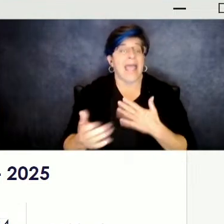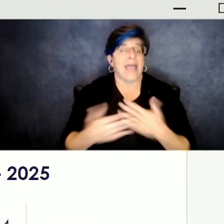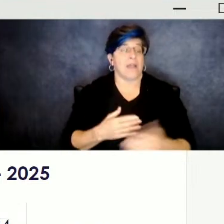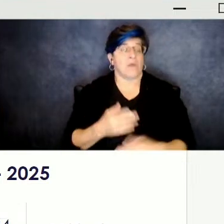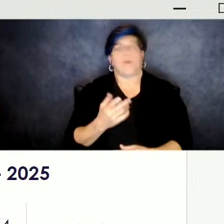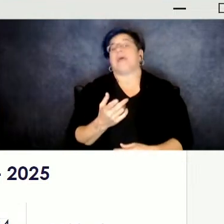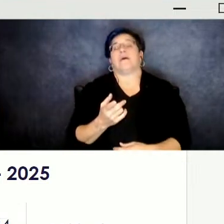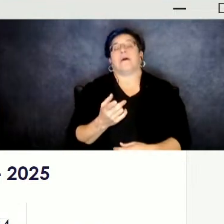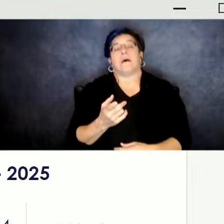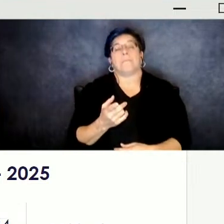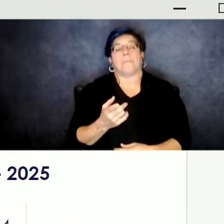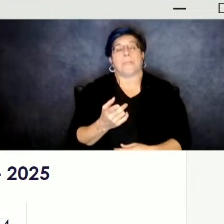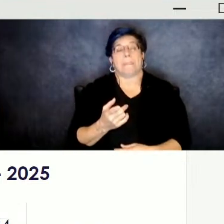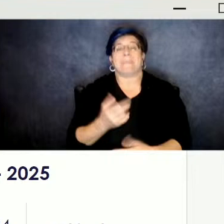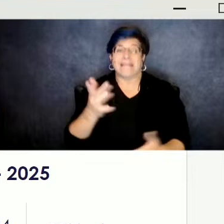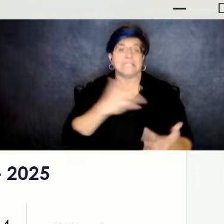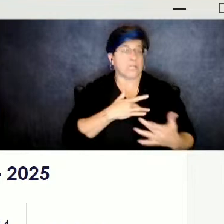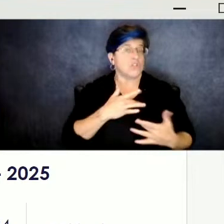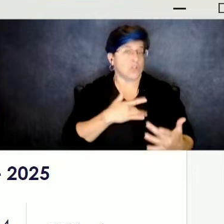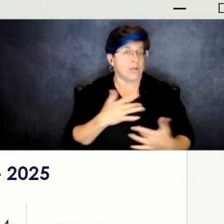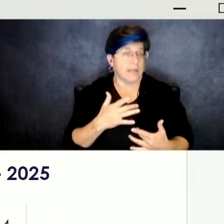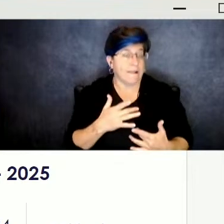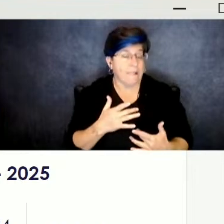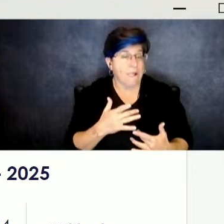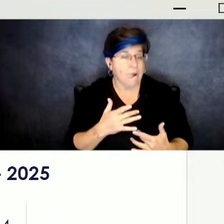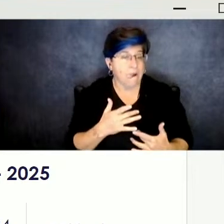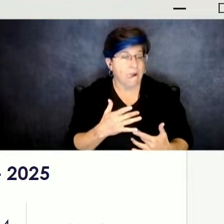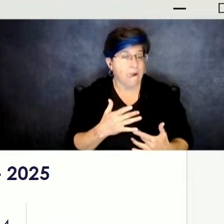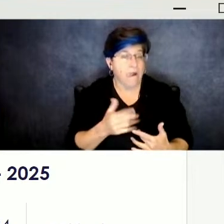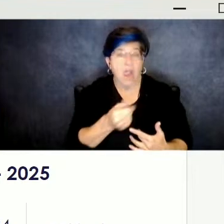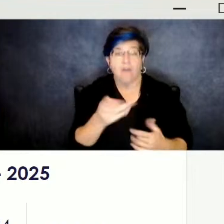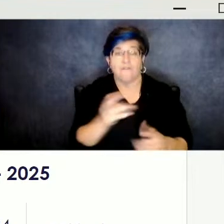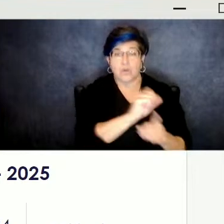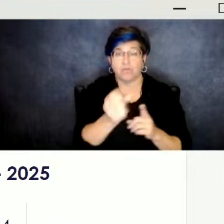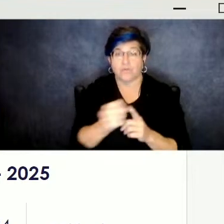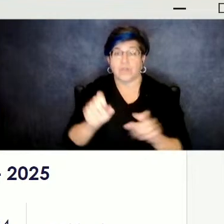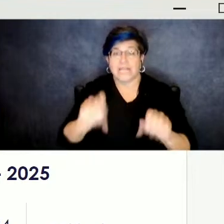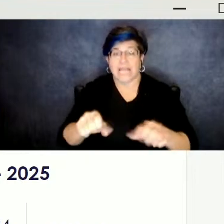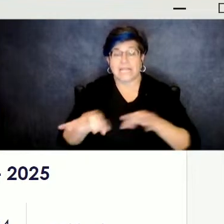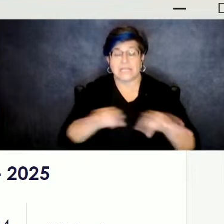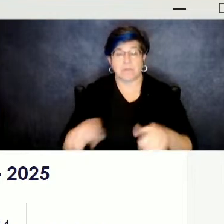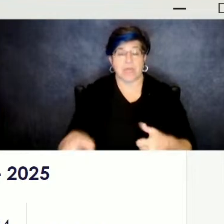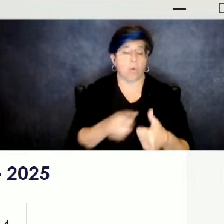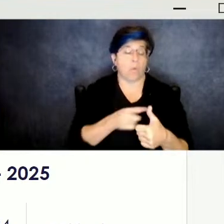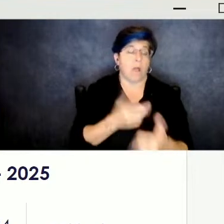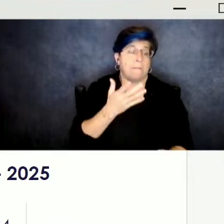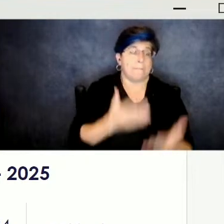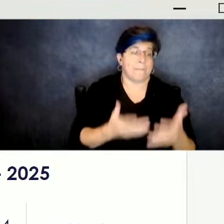ABOUT.